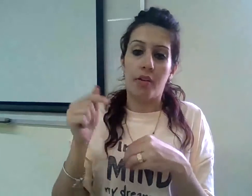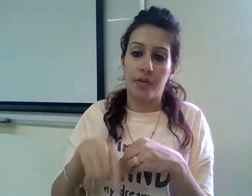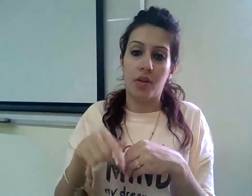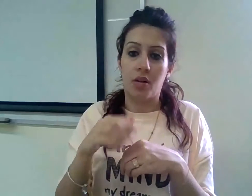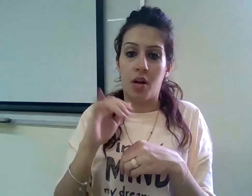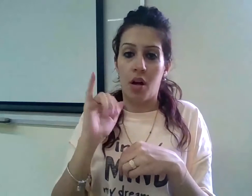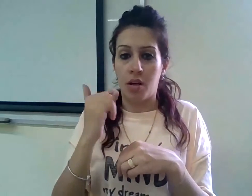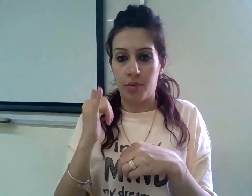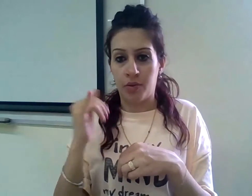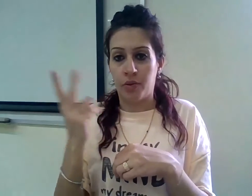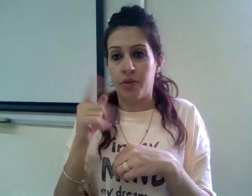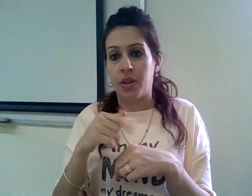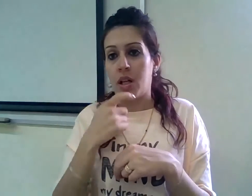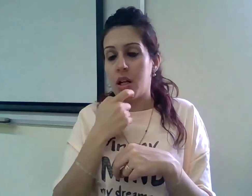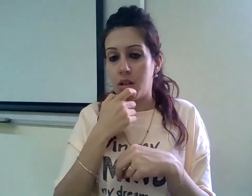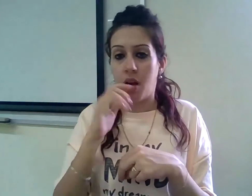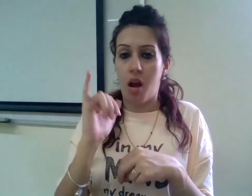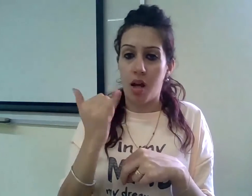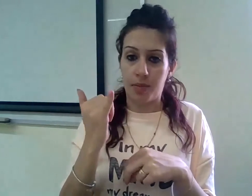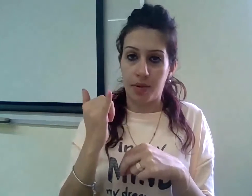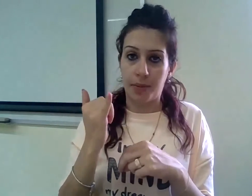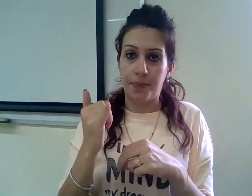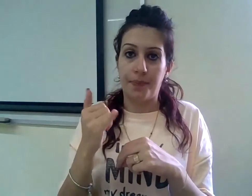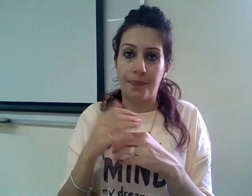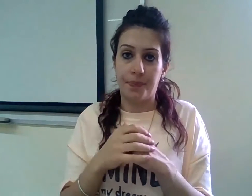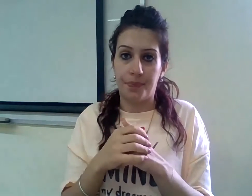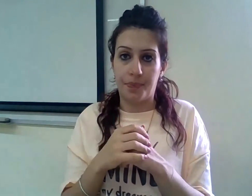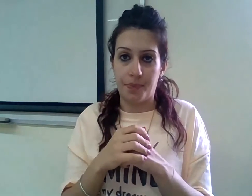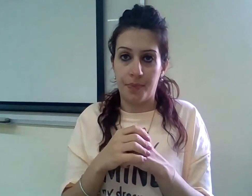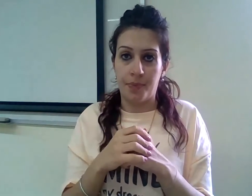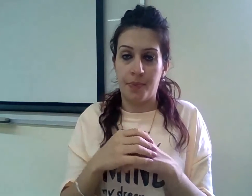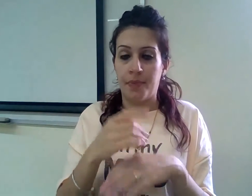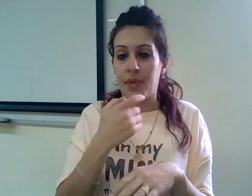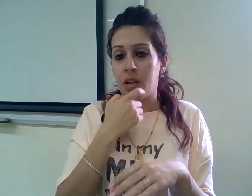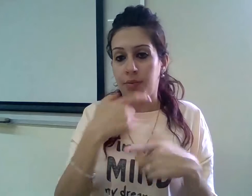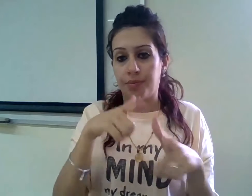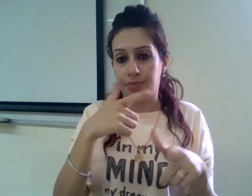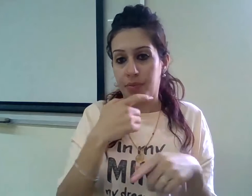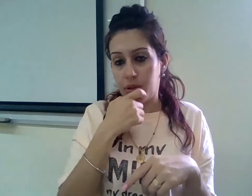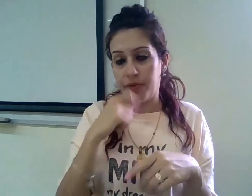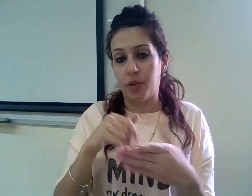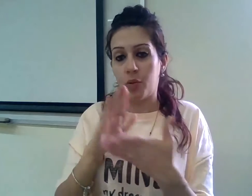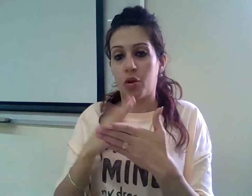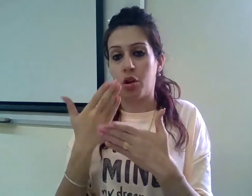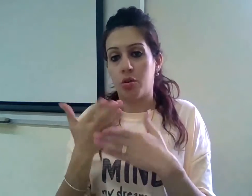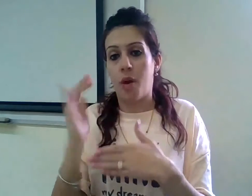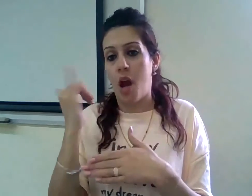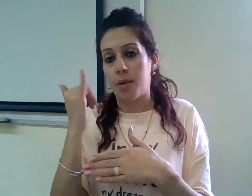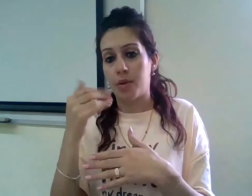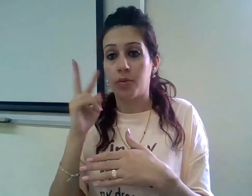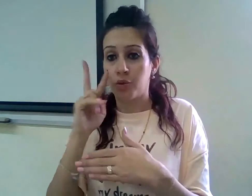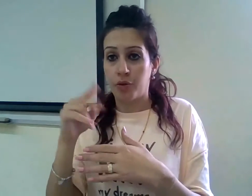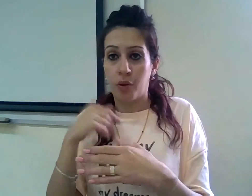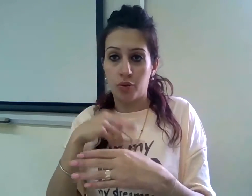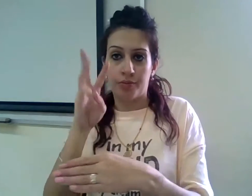in English, but we have a simultaneous translation in Arabic. You can find the link to the YouTube